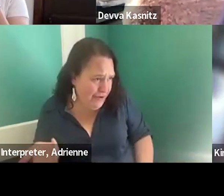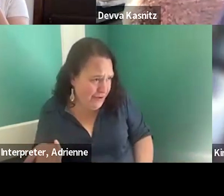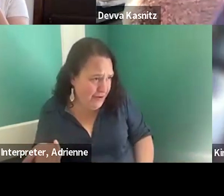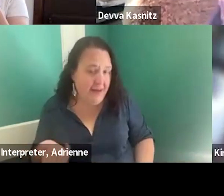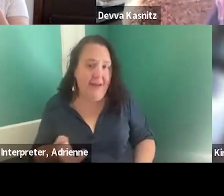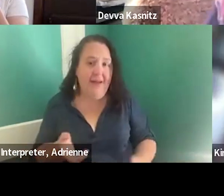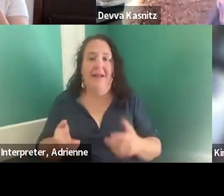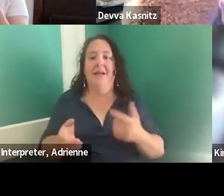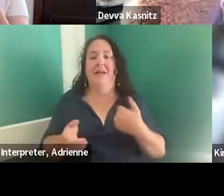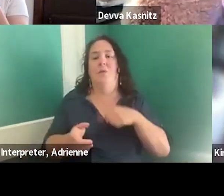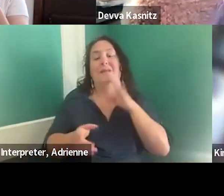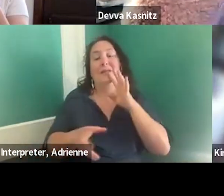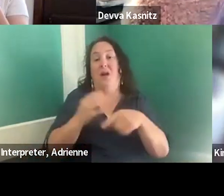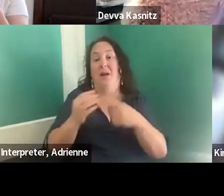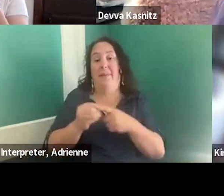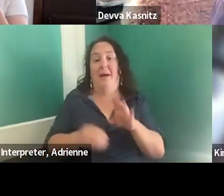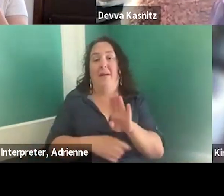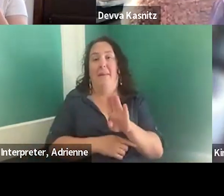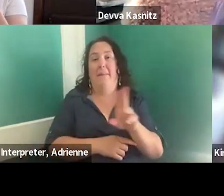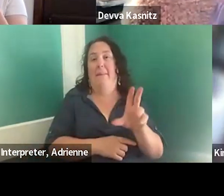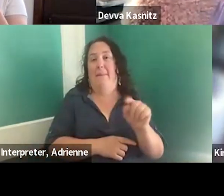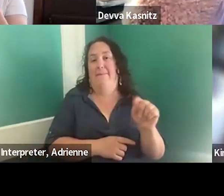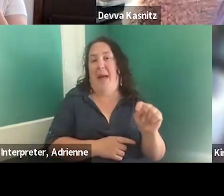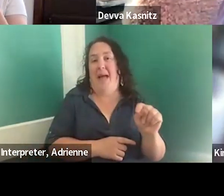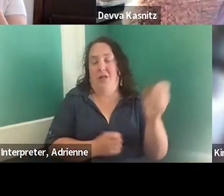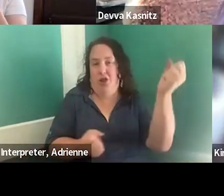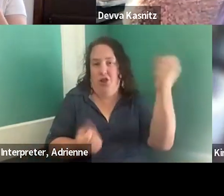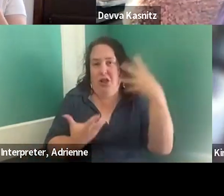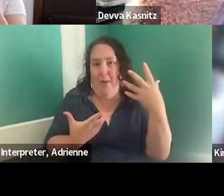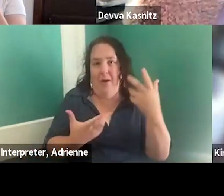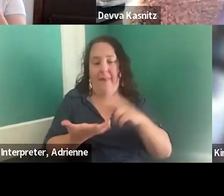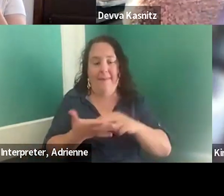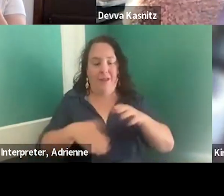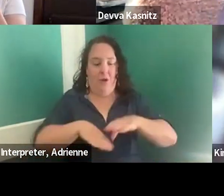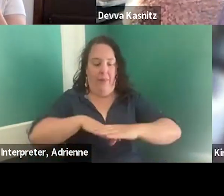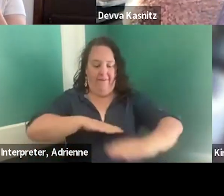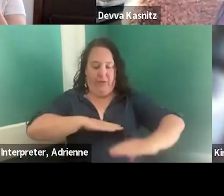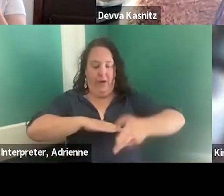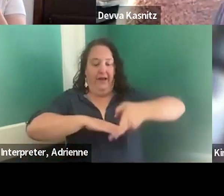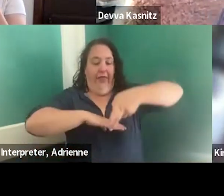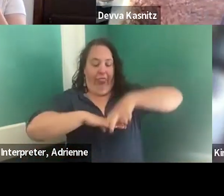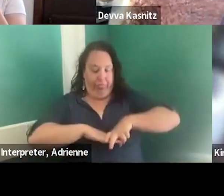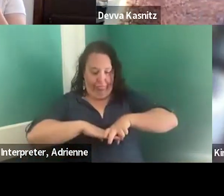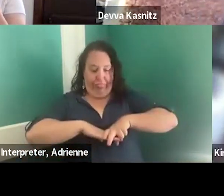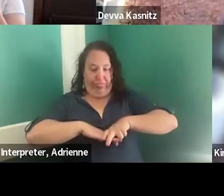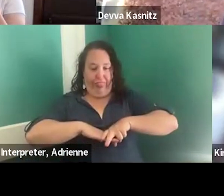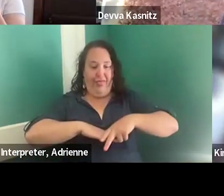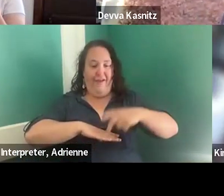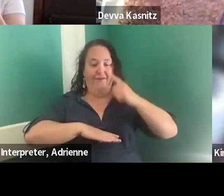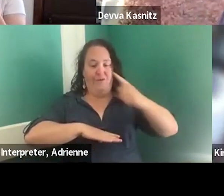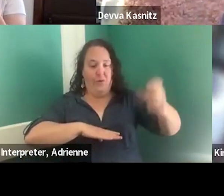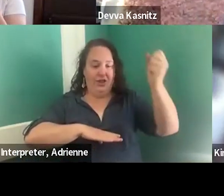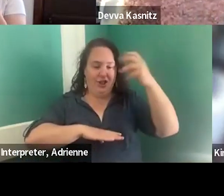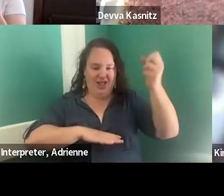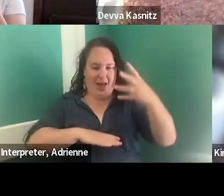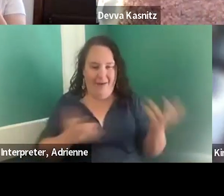which is where you sit on your butt in a shower and take a shower, like, I love that we have that term for it in the amputee world.